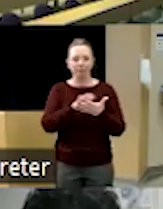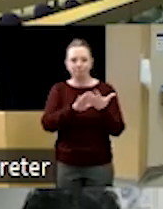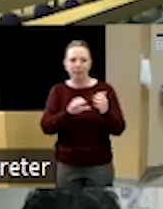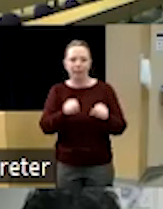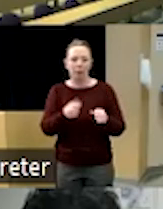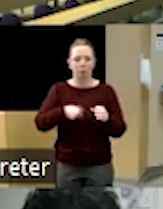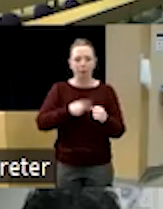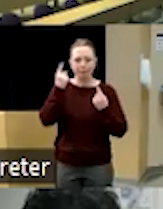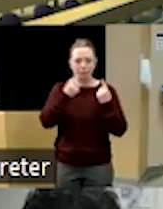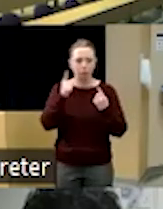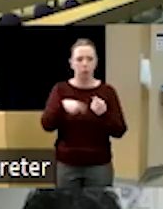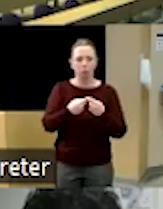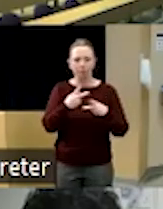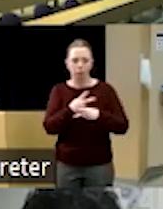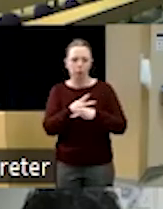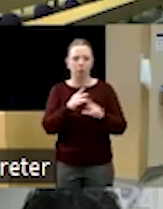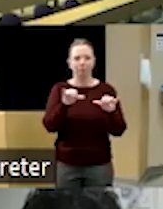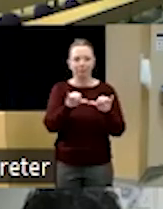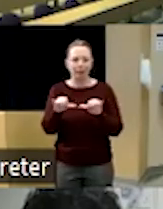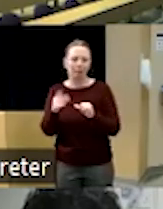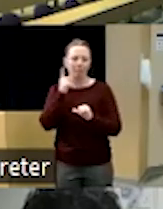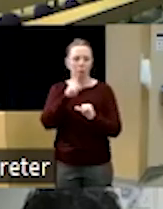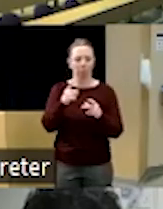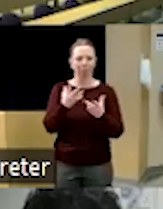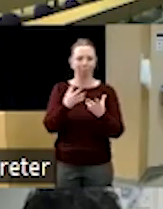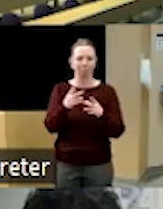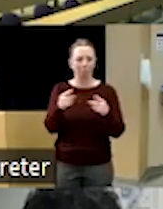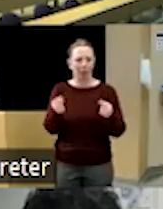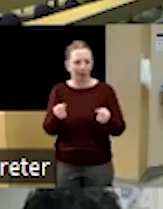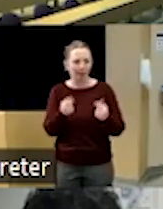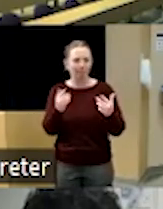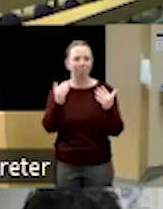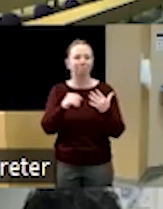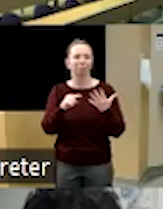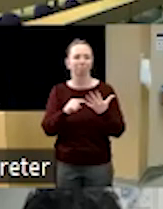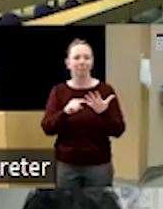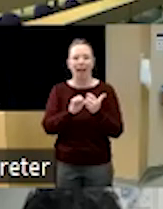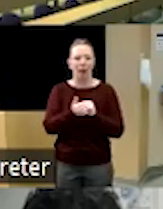the numerical analog scale and the last question is how can we implement the biocycle social model